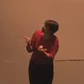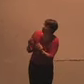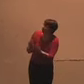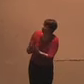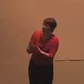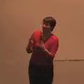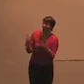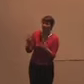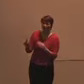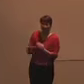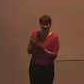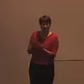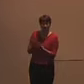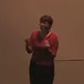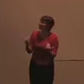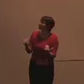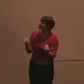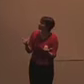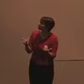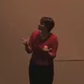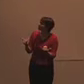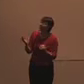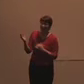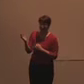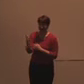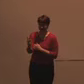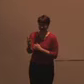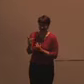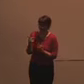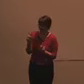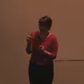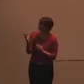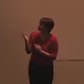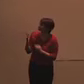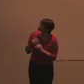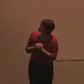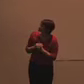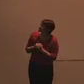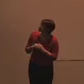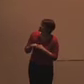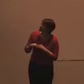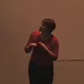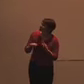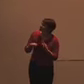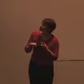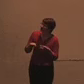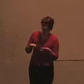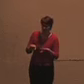But OK, here, the lower part is now daily use,